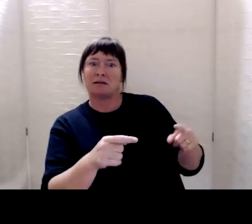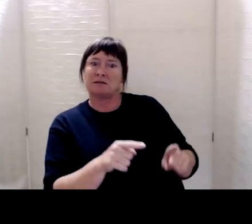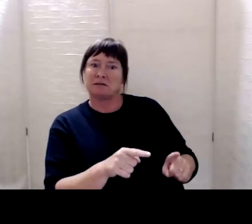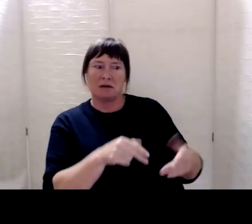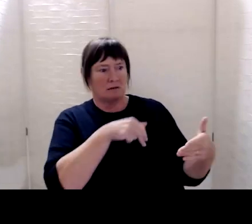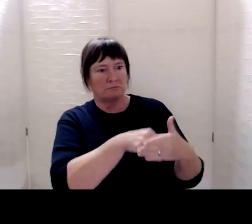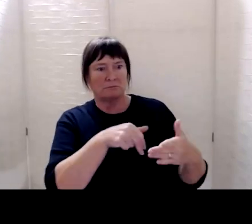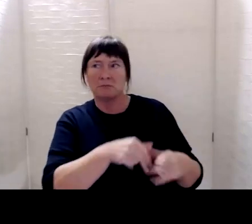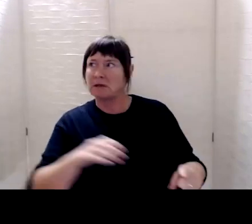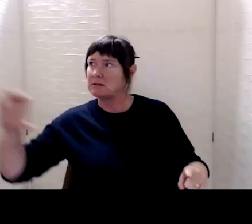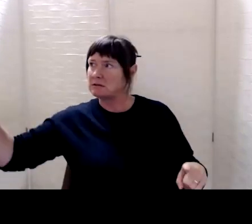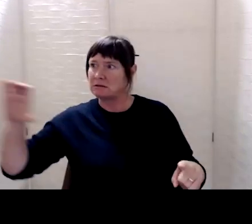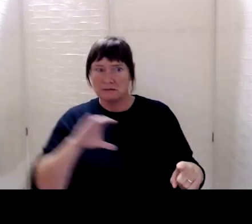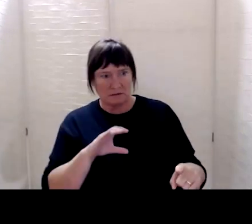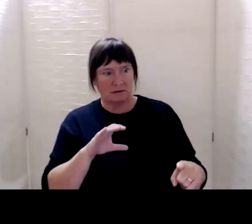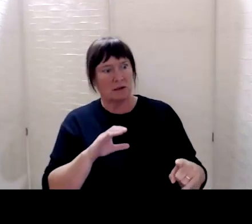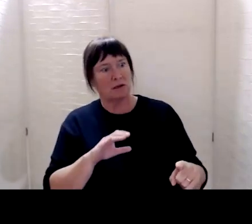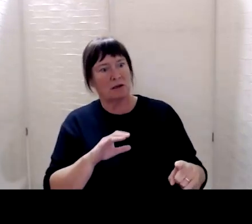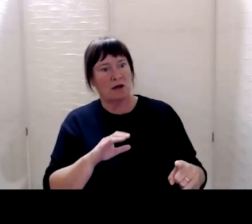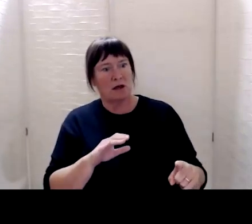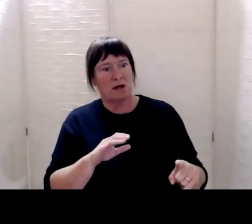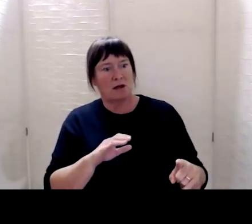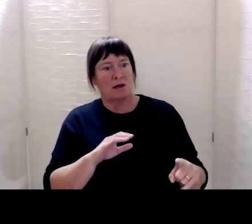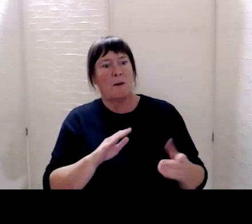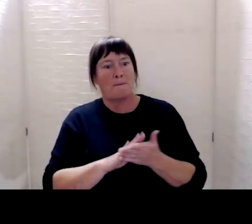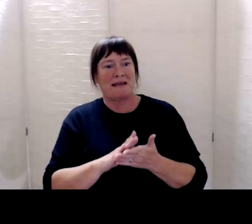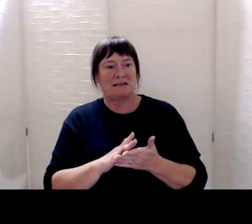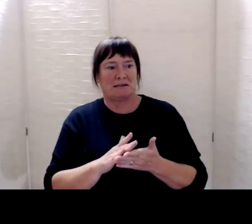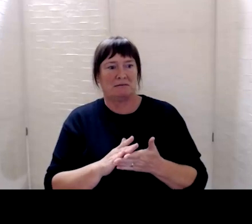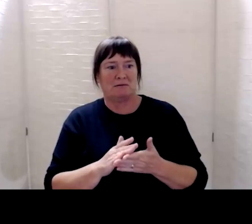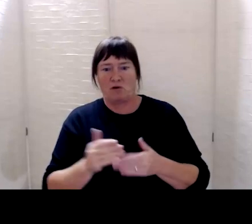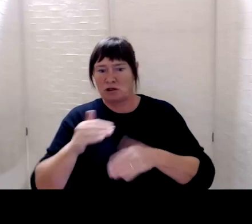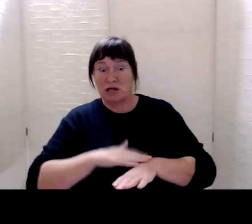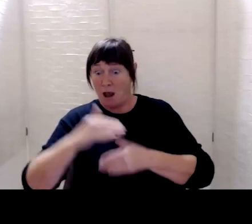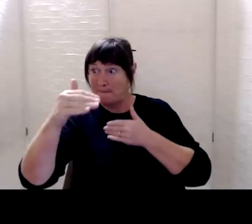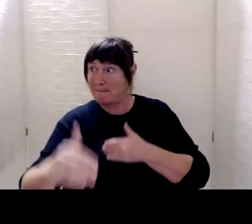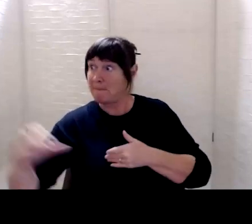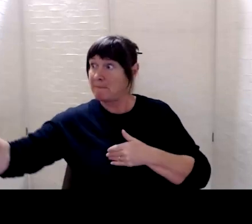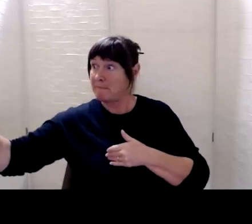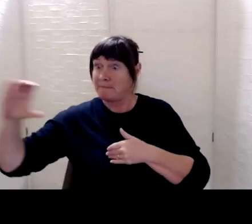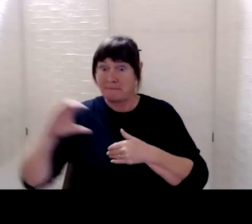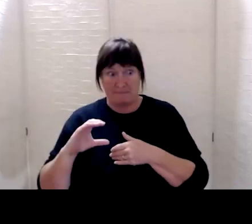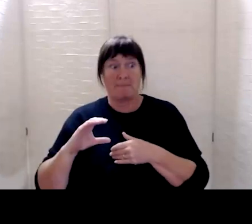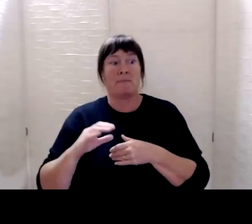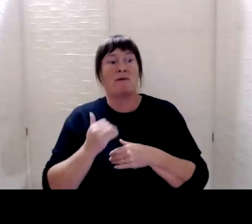funding to last until the end of the allocation and be priced moderately within the range of things